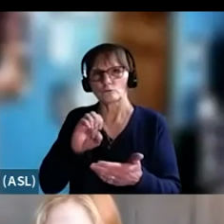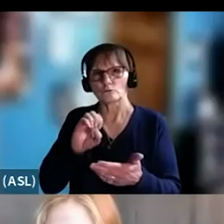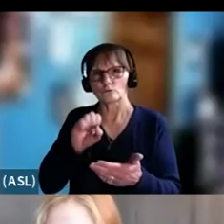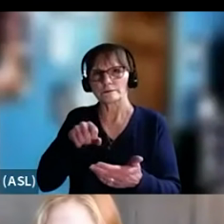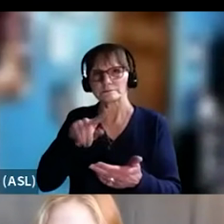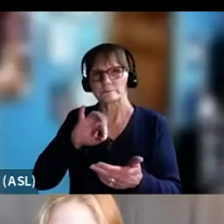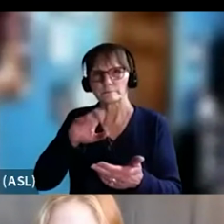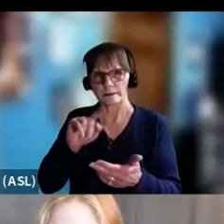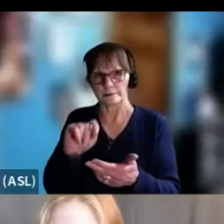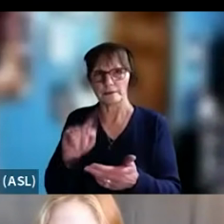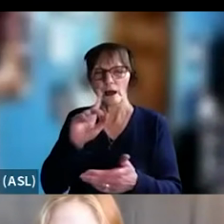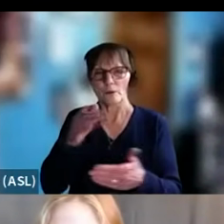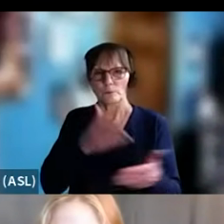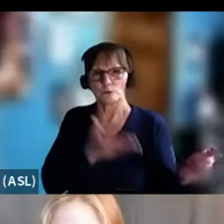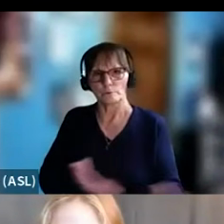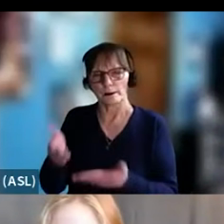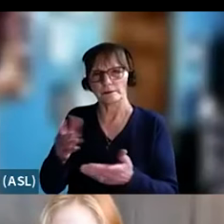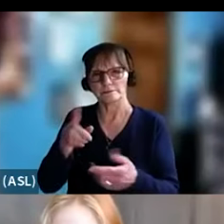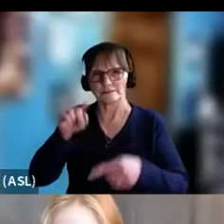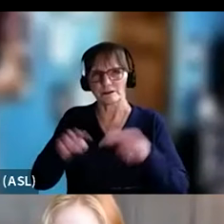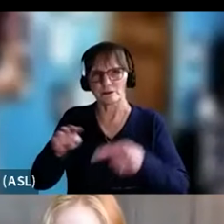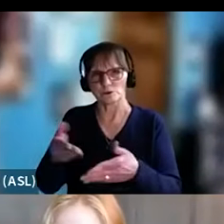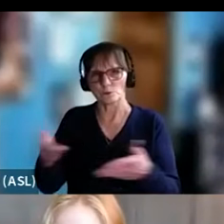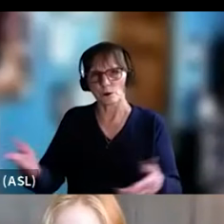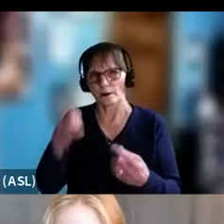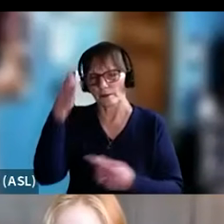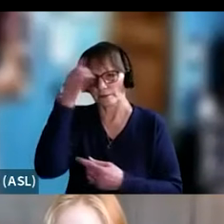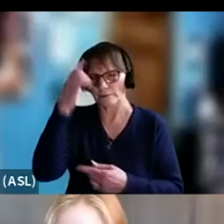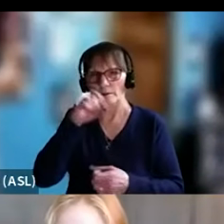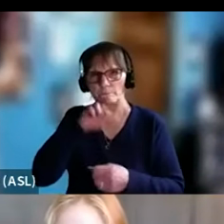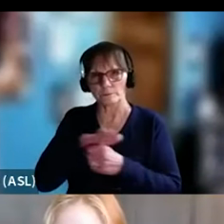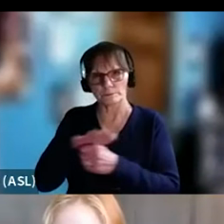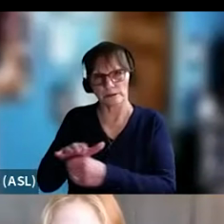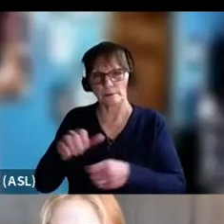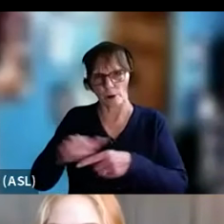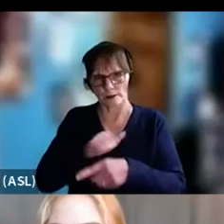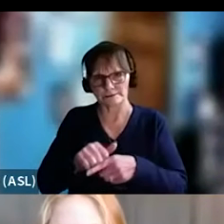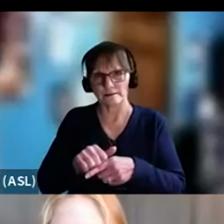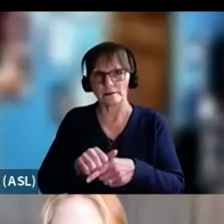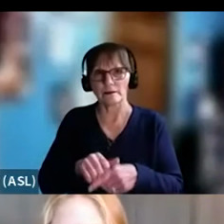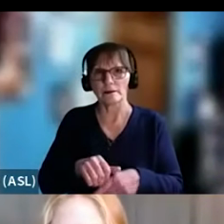So I wanna kind of bring in these various lenses to thinking about promising practices. So Shireen, I wanted to give you a moment